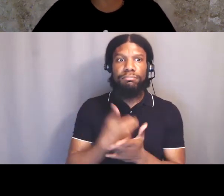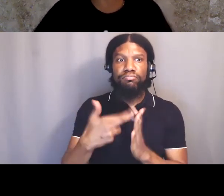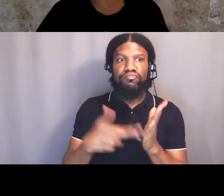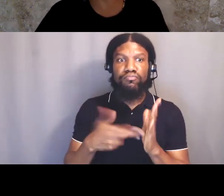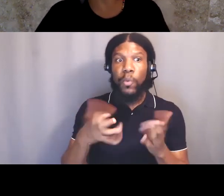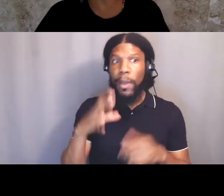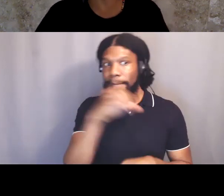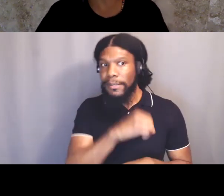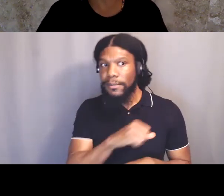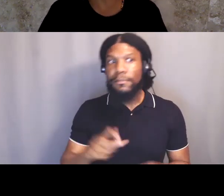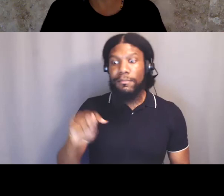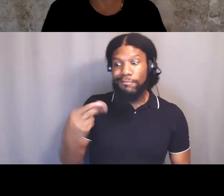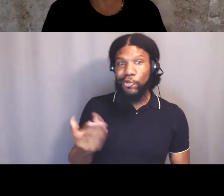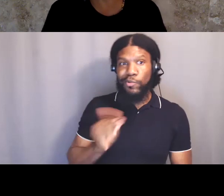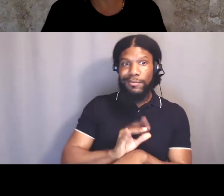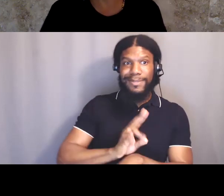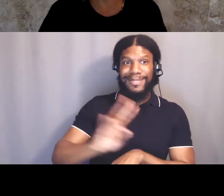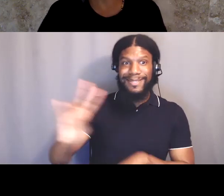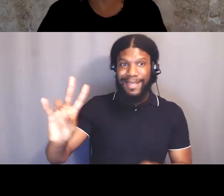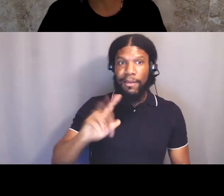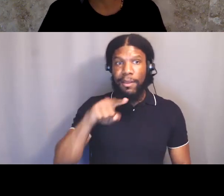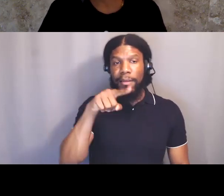on Black Lives Matter, Los Angeles Facebook page.